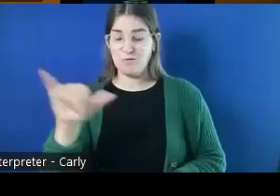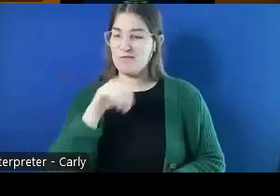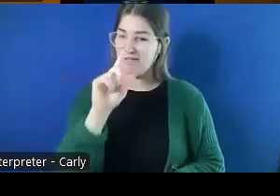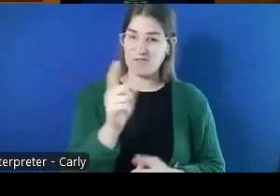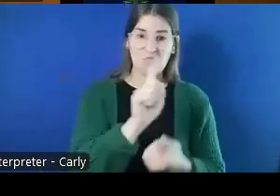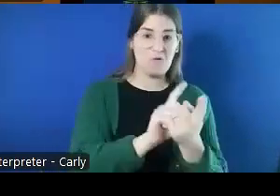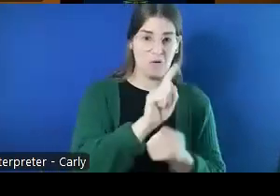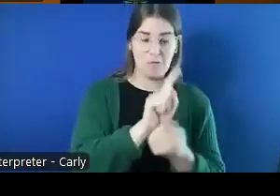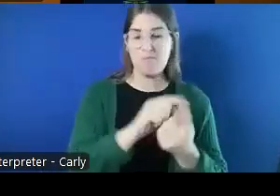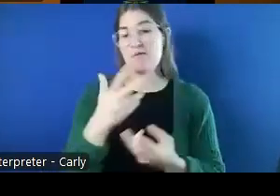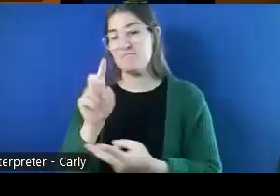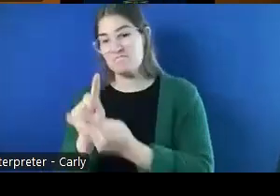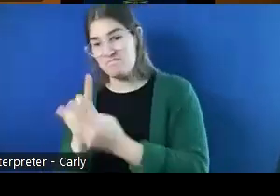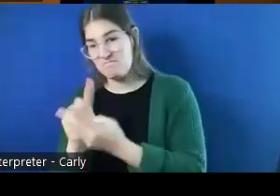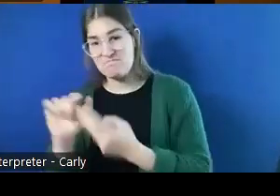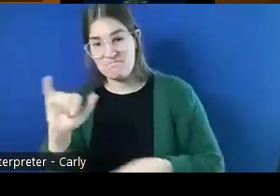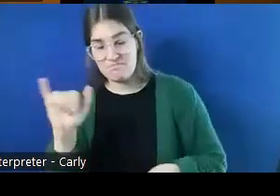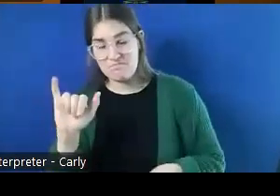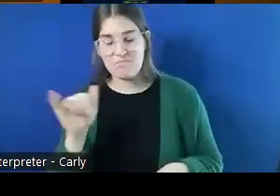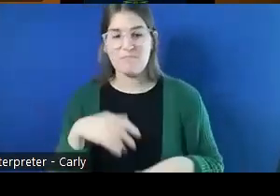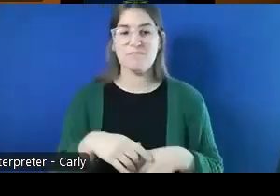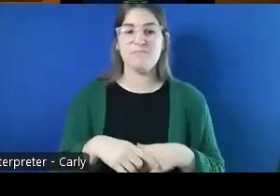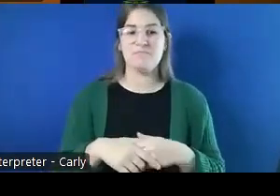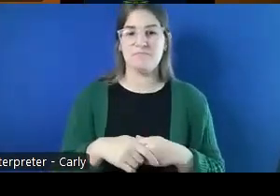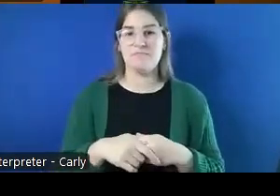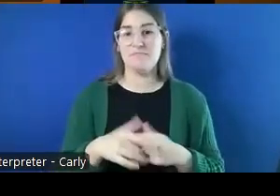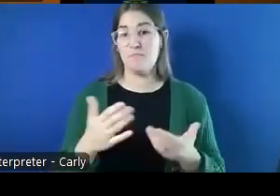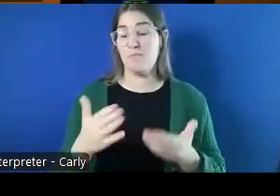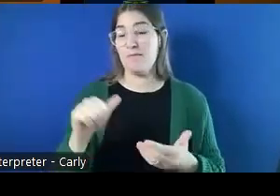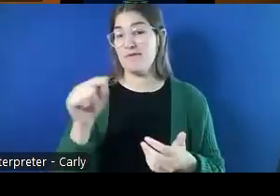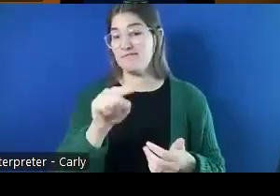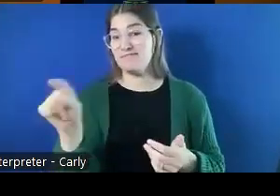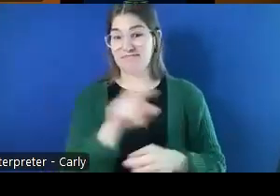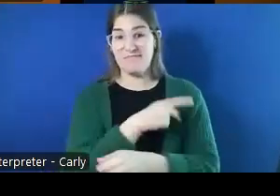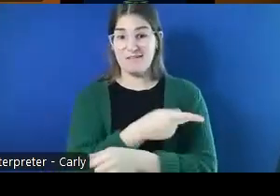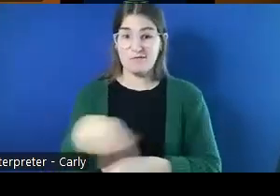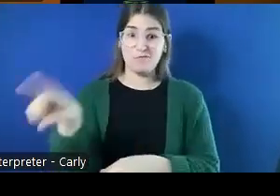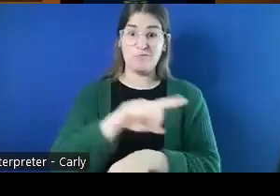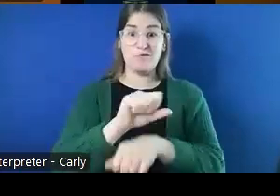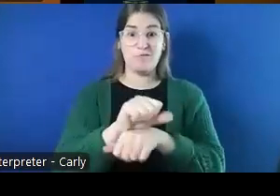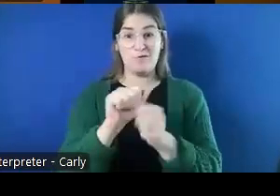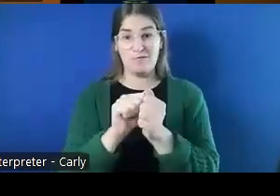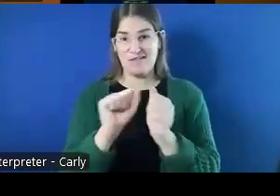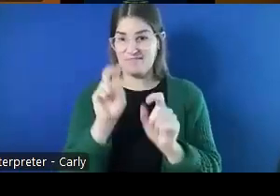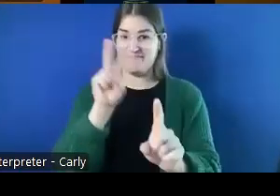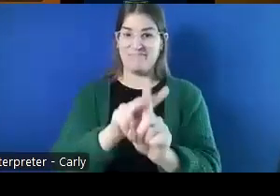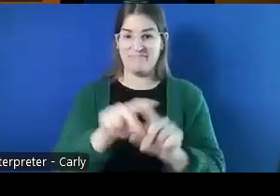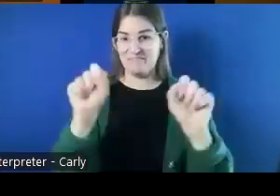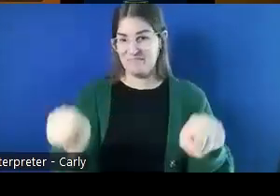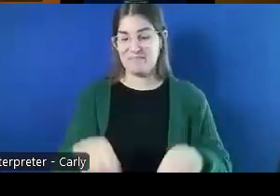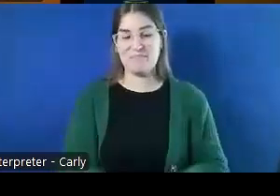some ways too being able to translate that over to a lot of the patients you all serve so individual